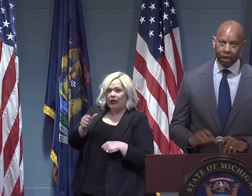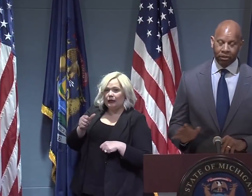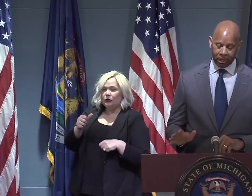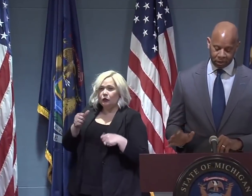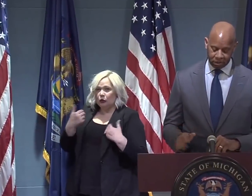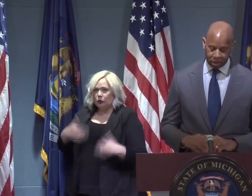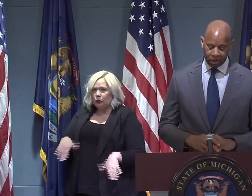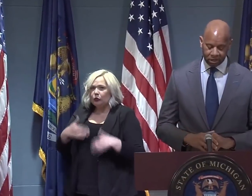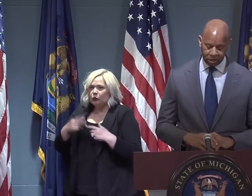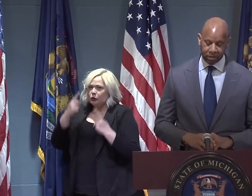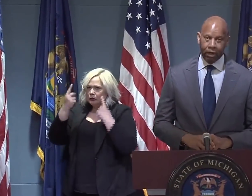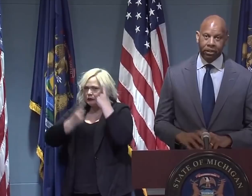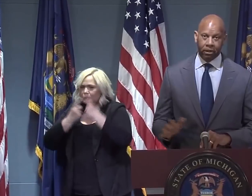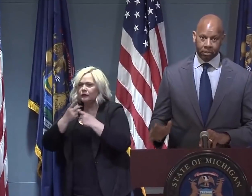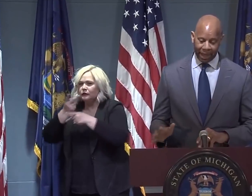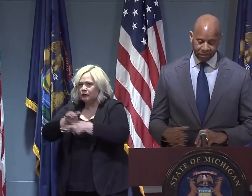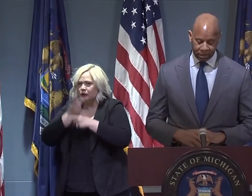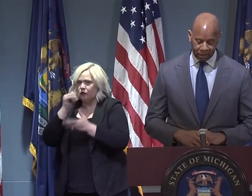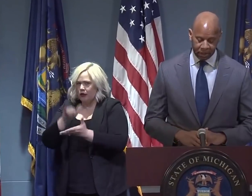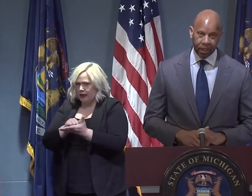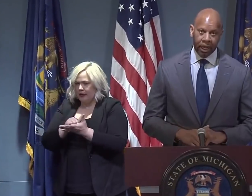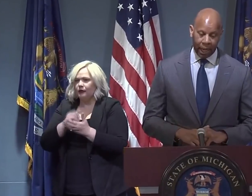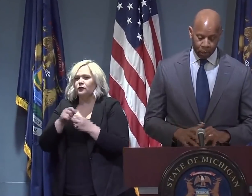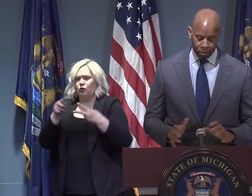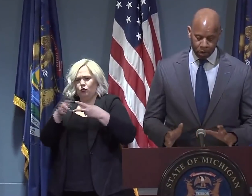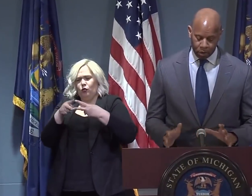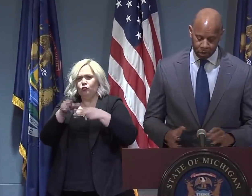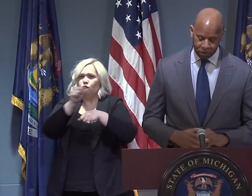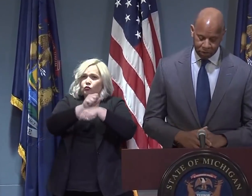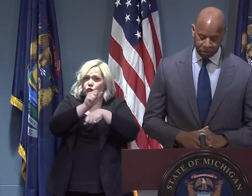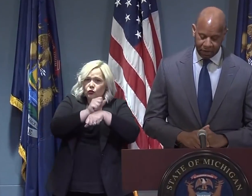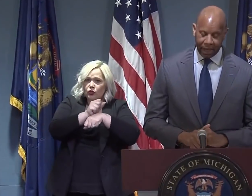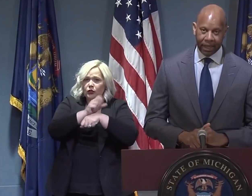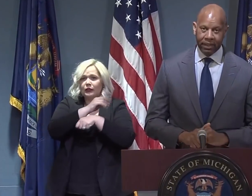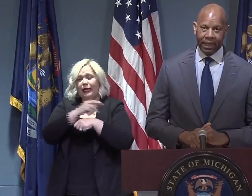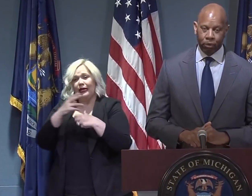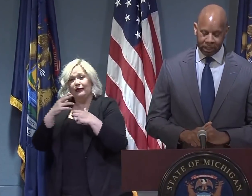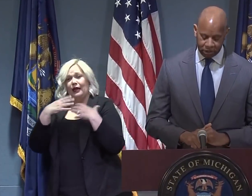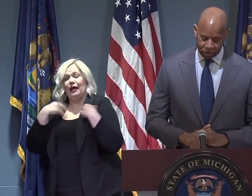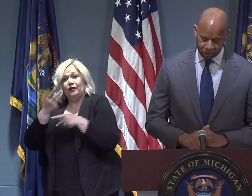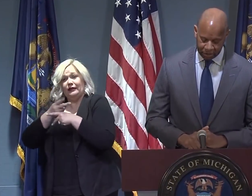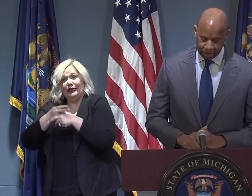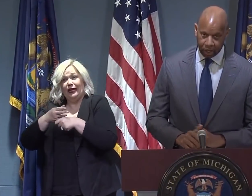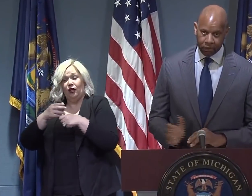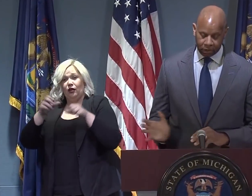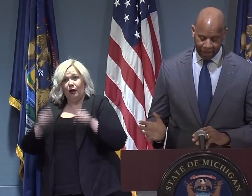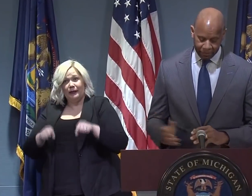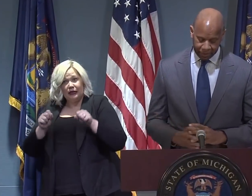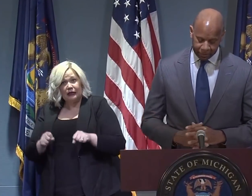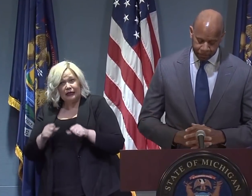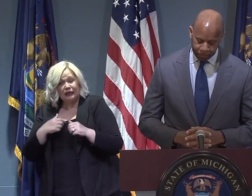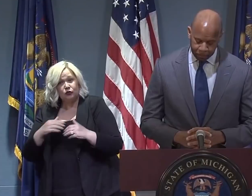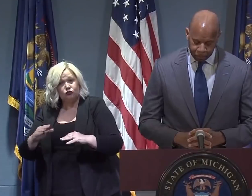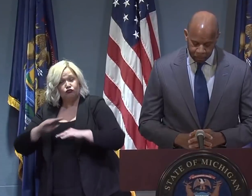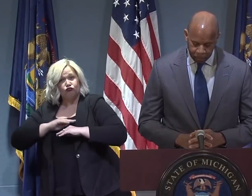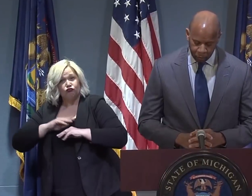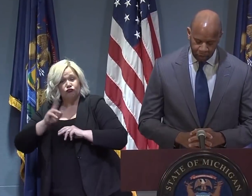REGIONS AND THE STATE. THESE TWO FACTORS, LABOR SHEDS AND HELT CARE CONSIDERATIONS,